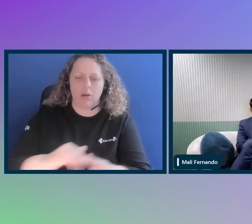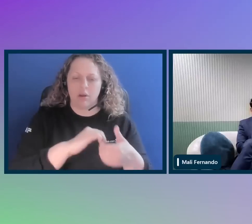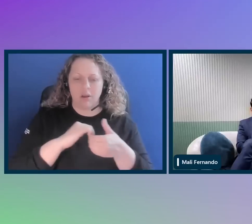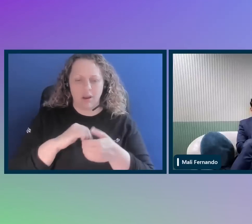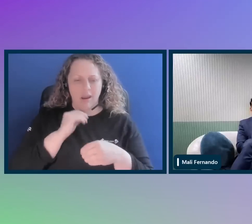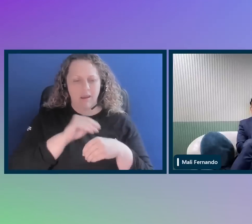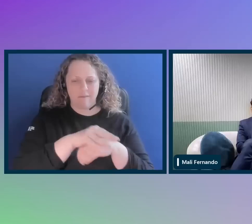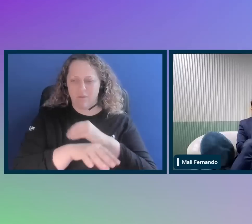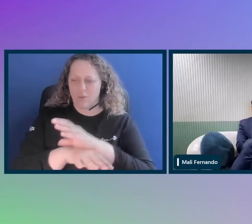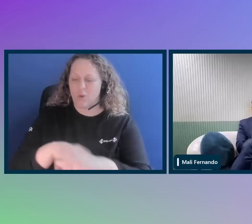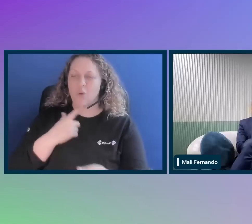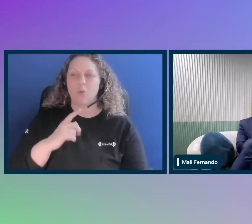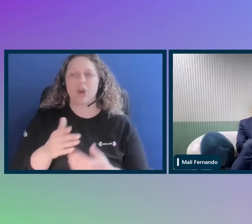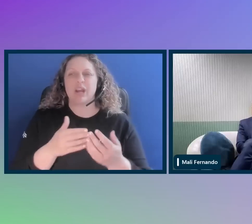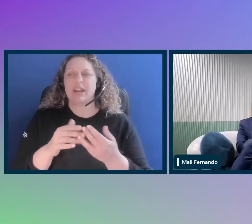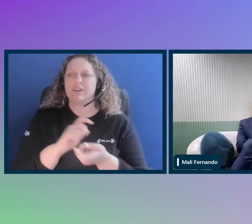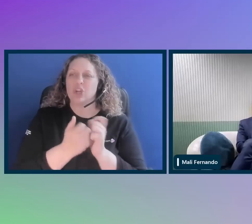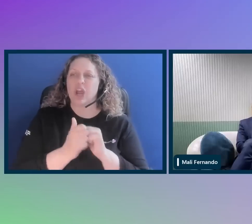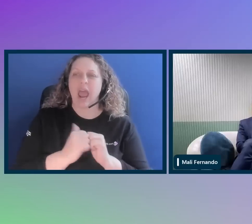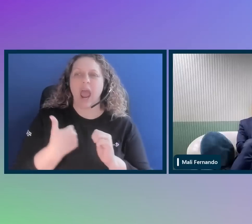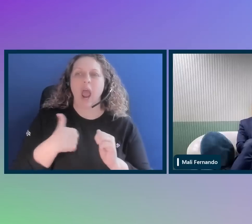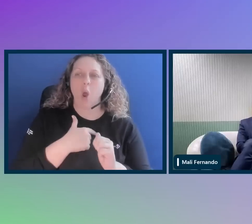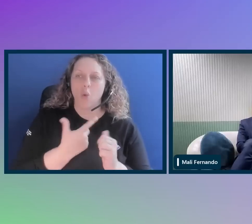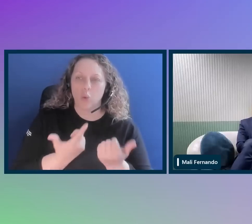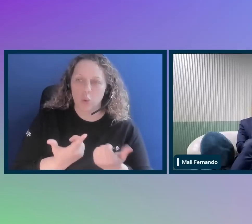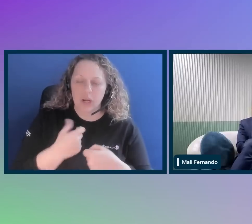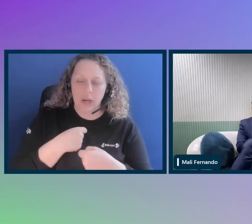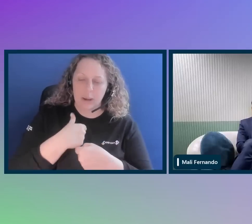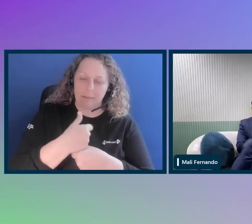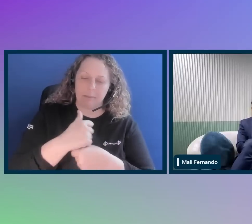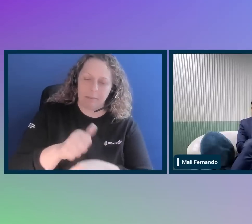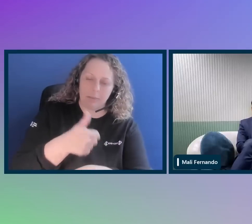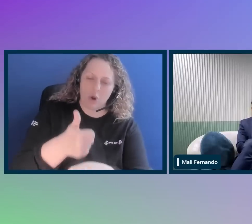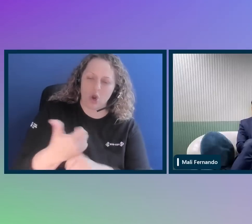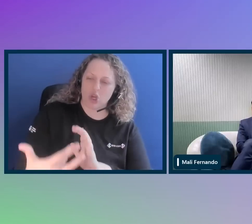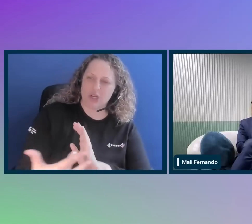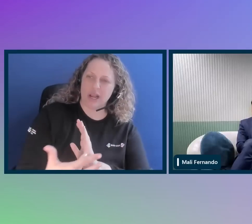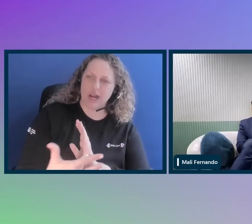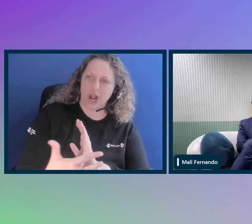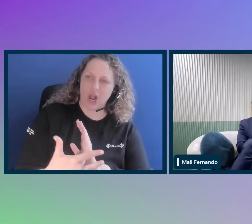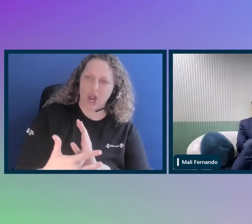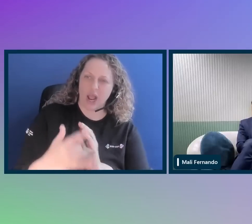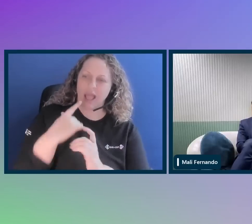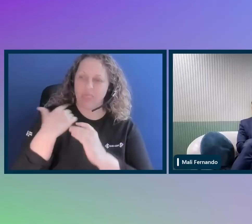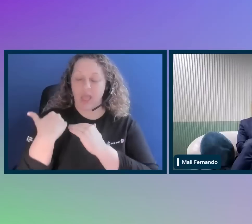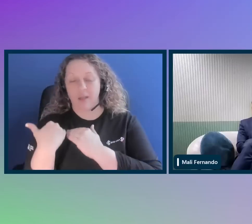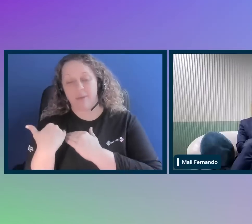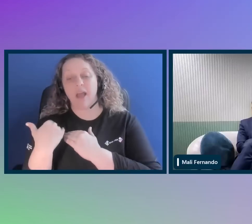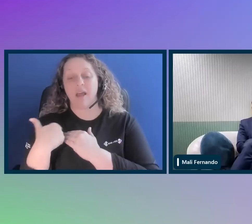We're even changing how it is. We procure technology and the obligations of our partners,